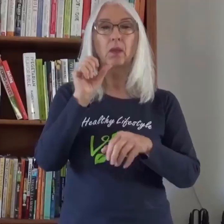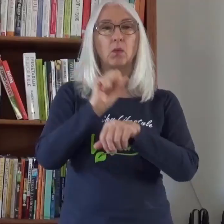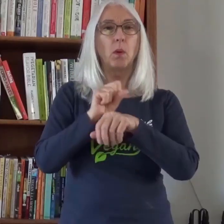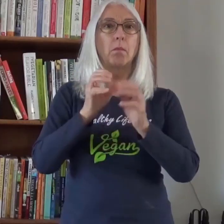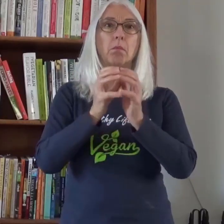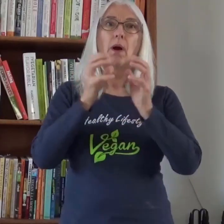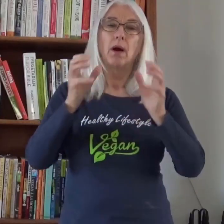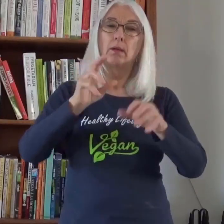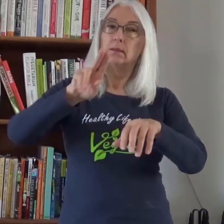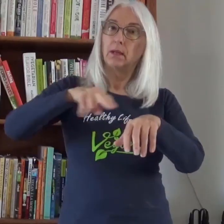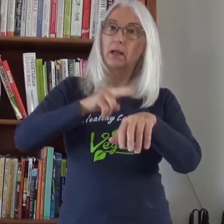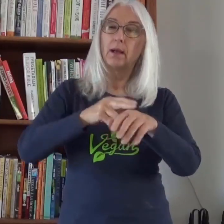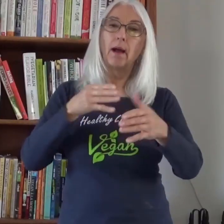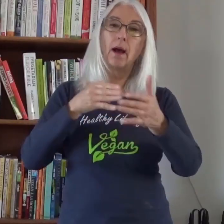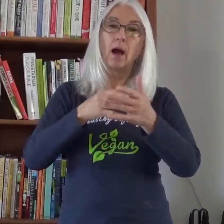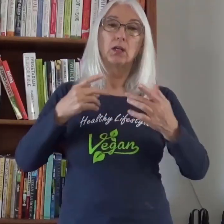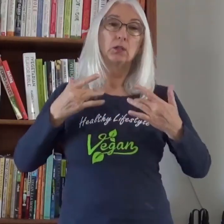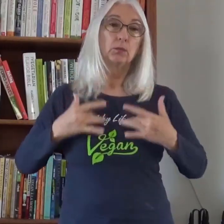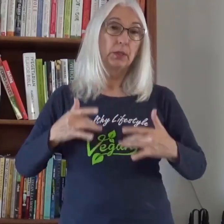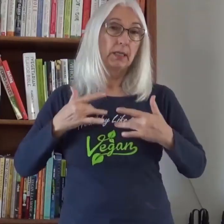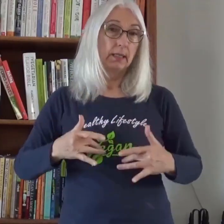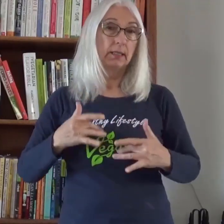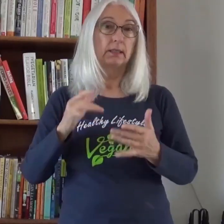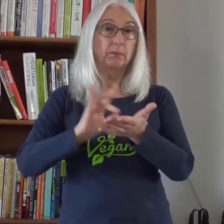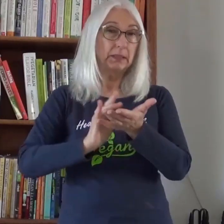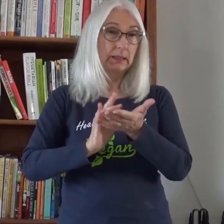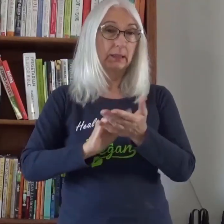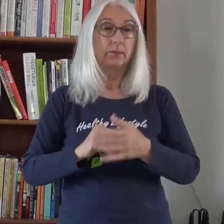Working much like a natural antidepressant,